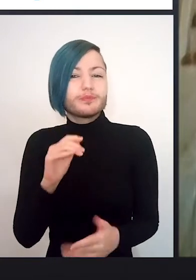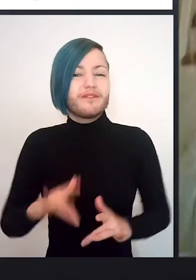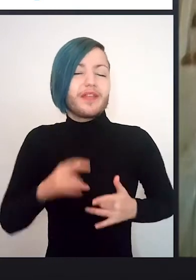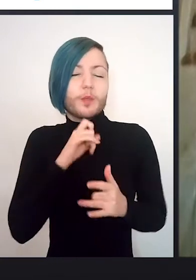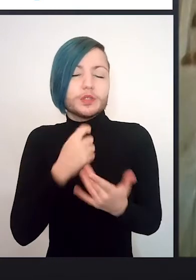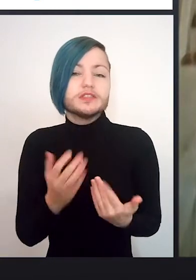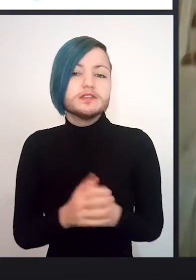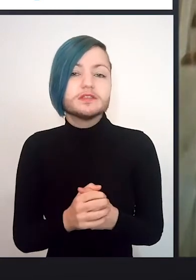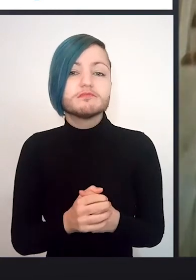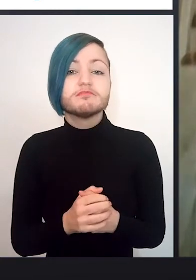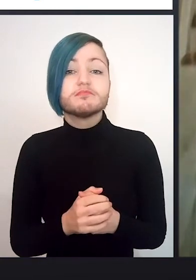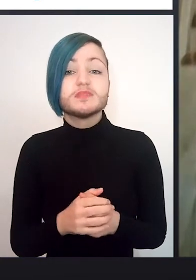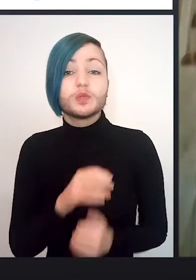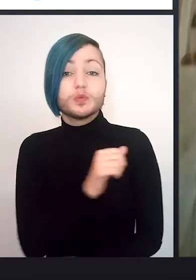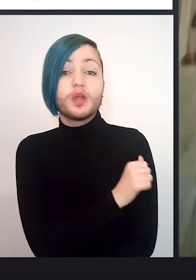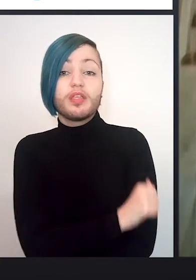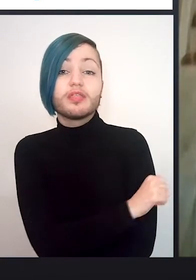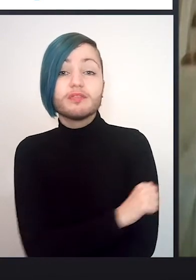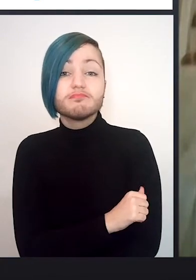You're checked up on regularly by the nursing staff.